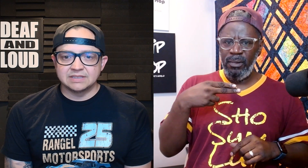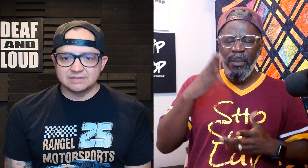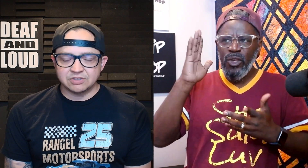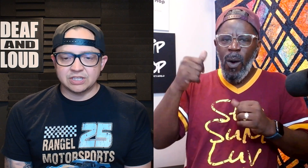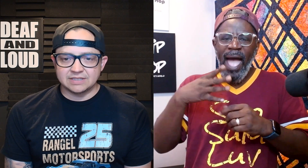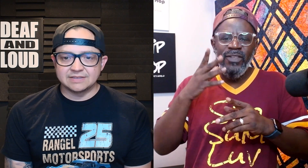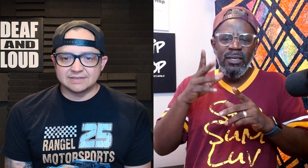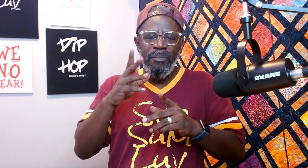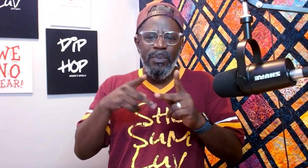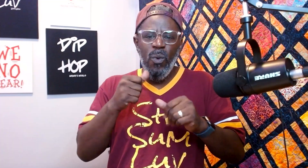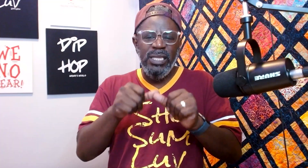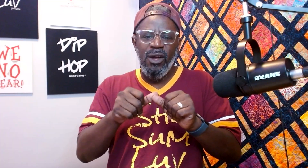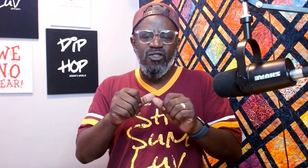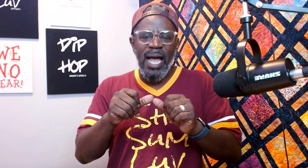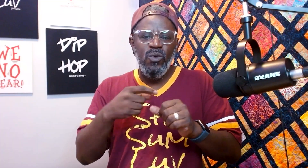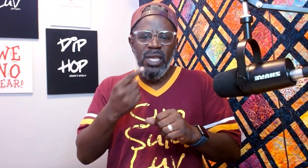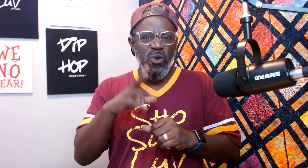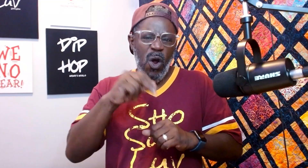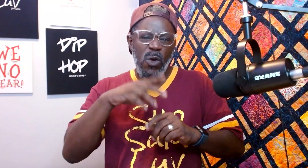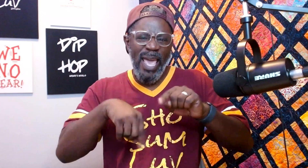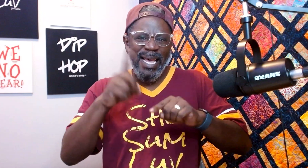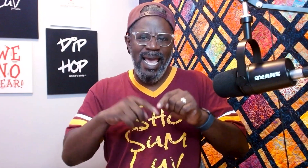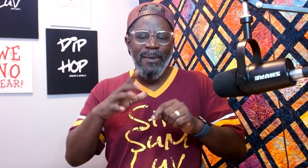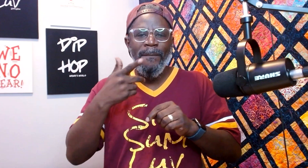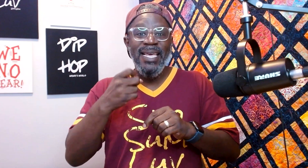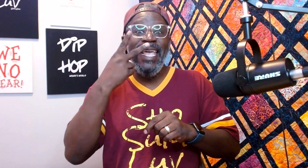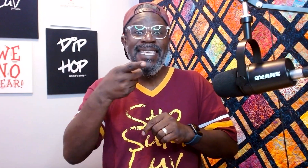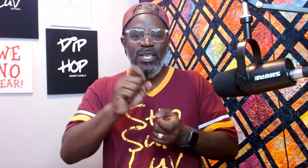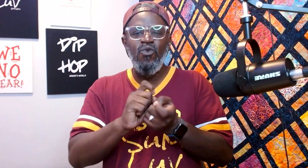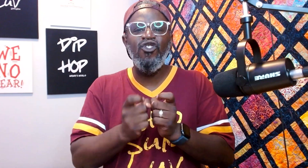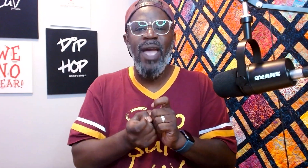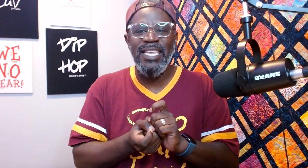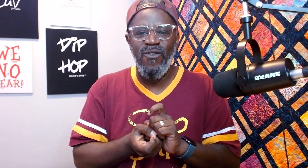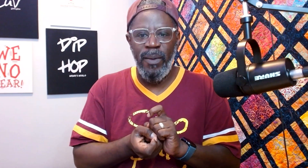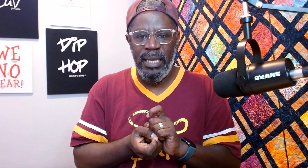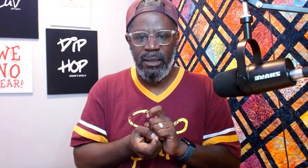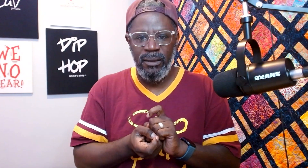I mean, you would have people still trying to tell you, no, you can't. You can't. Because they see you transforming.